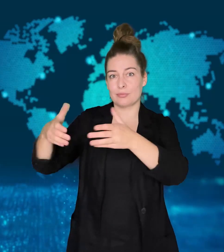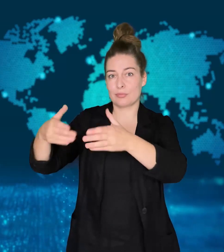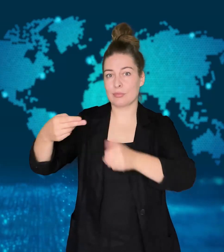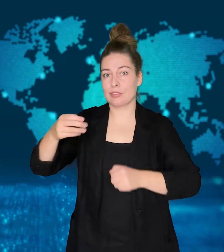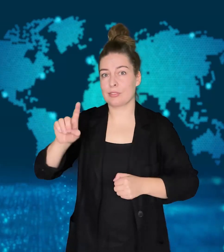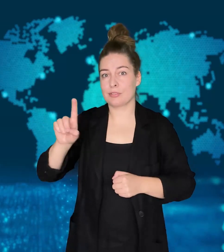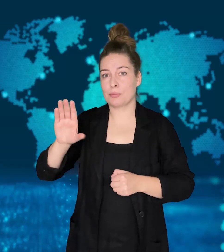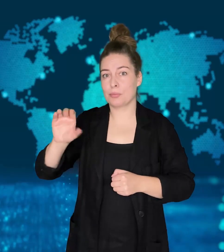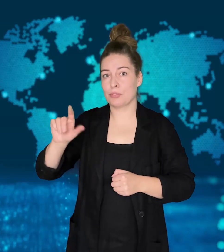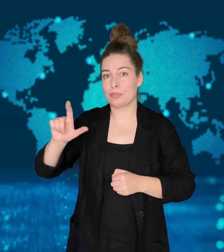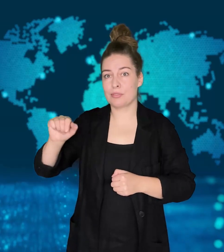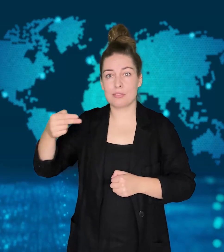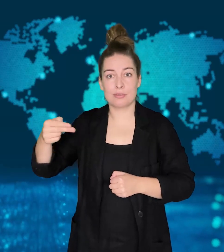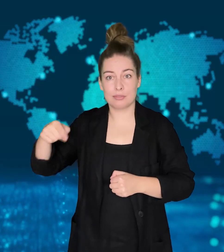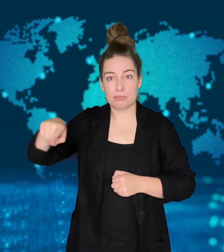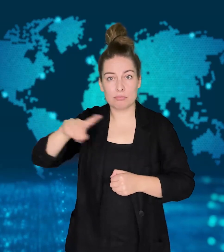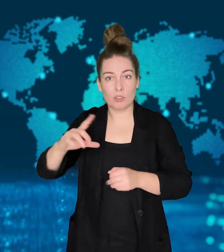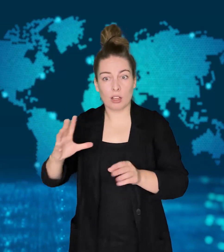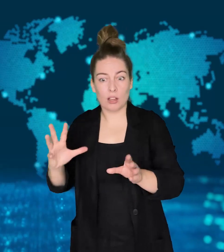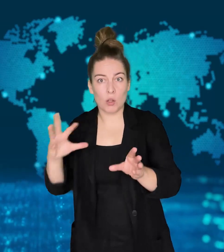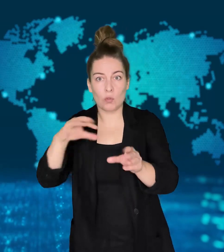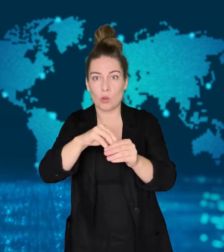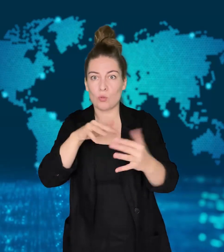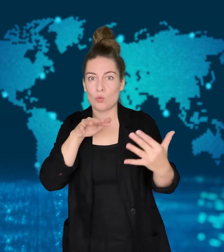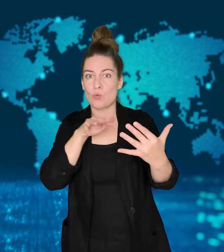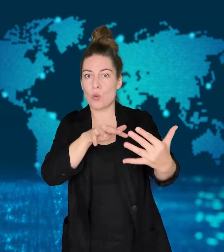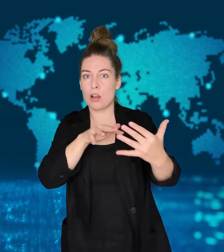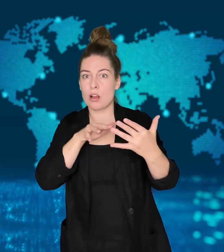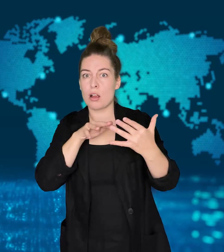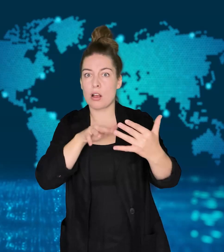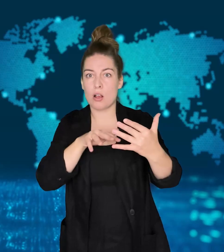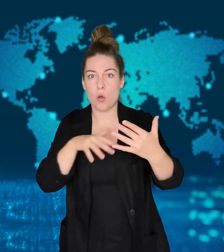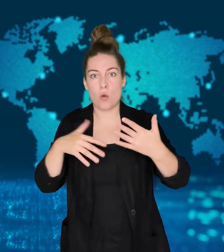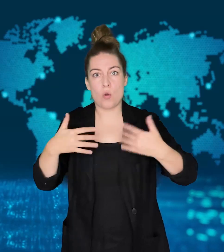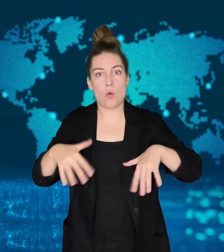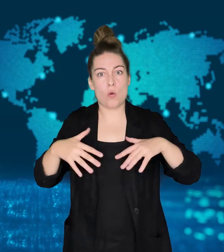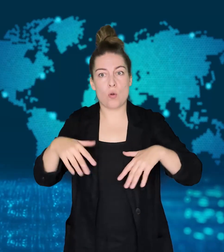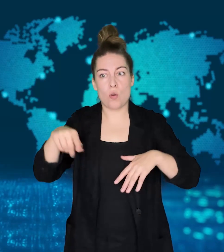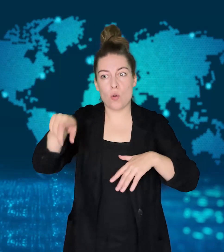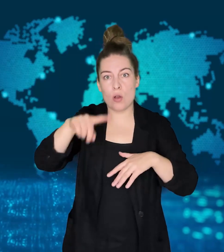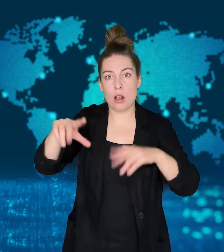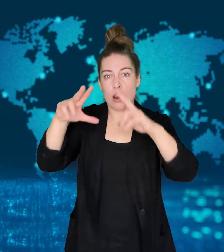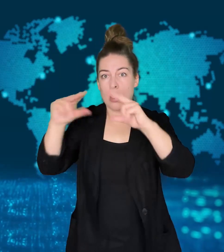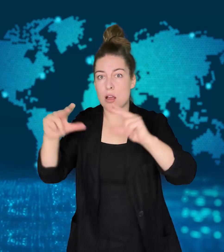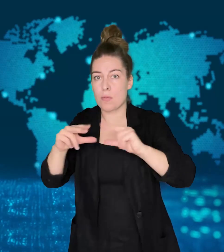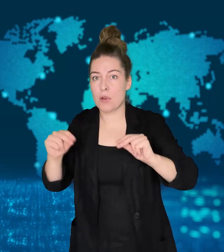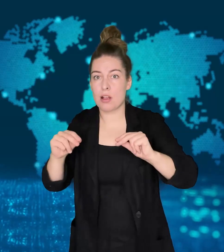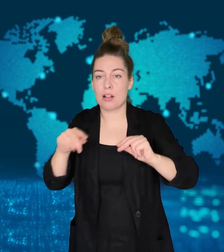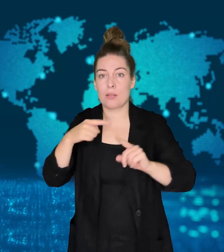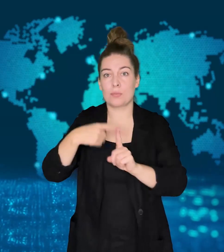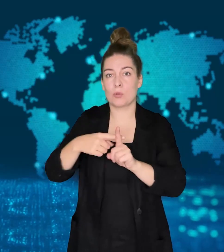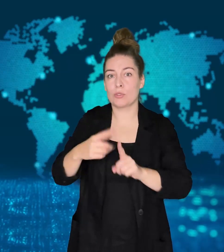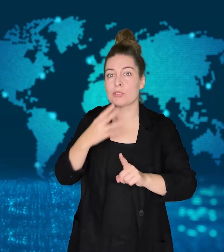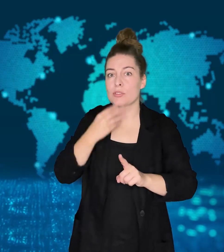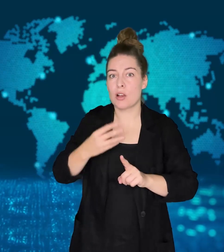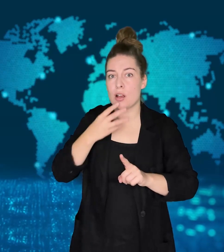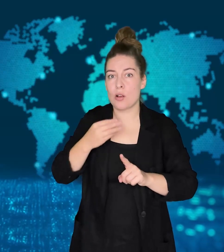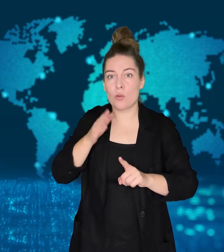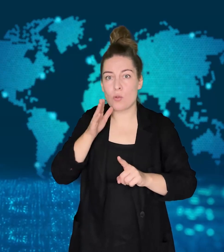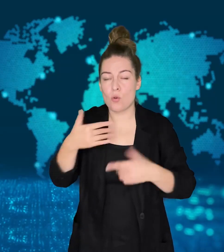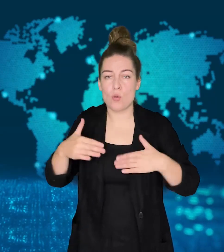there would be devastating pressure on Lebanon and Israel.